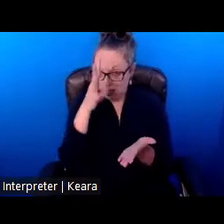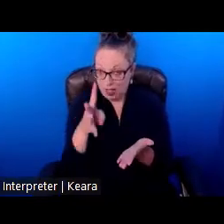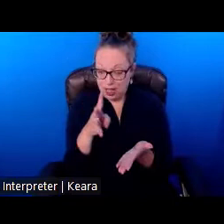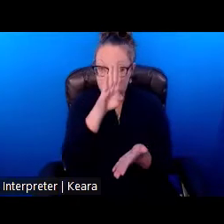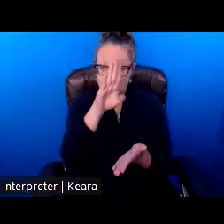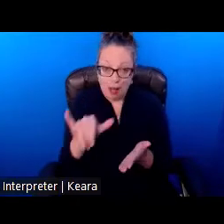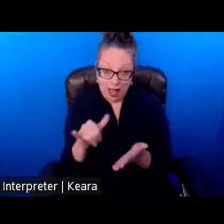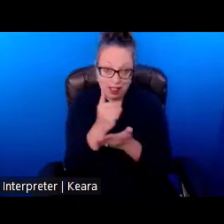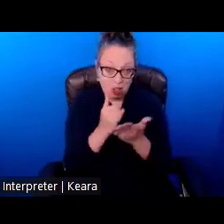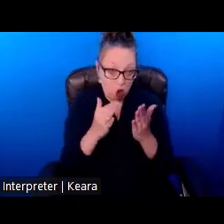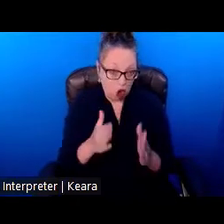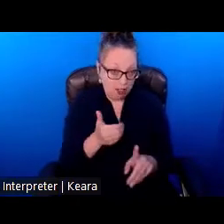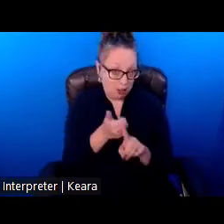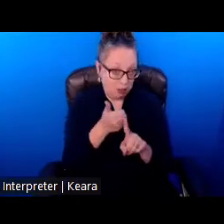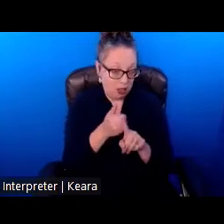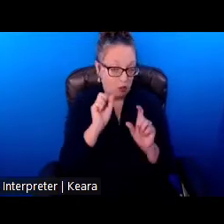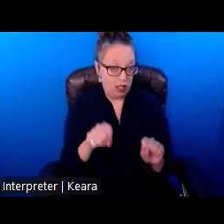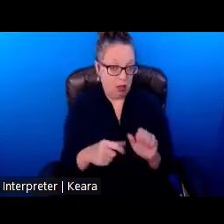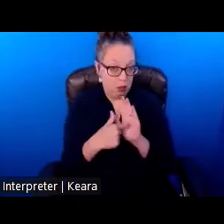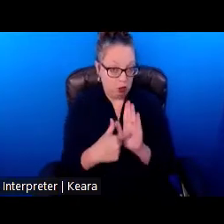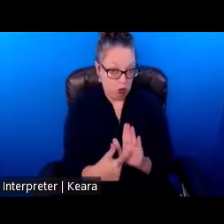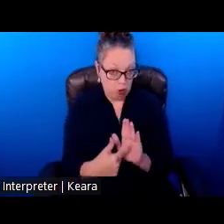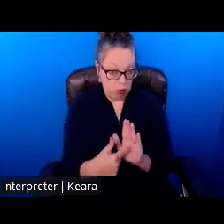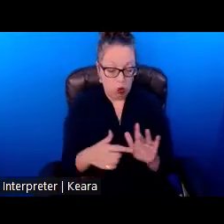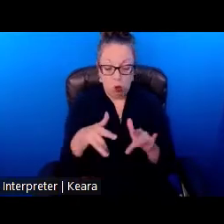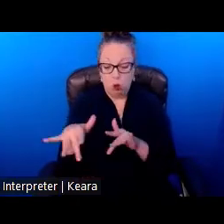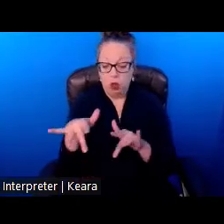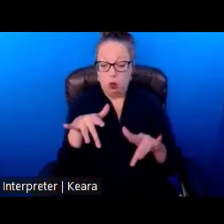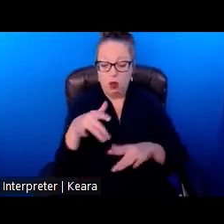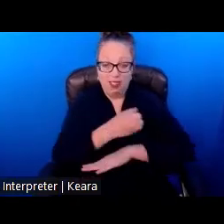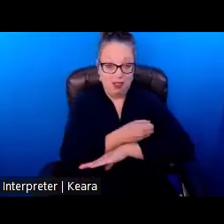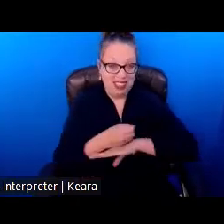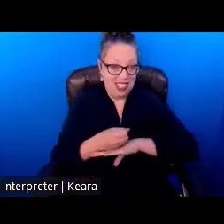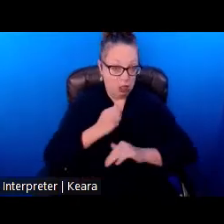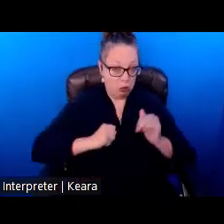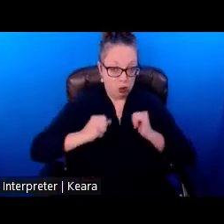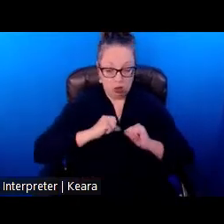Recordings of staged productions are not required. Works performed and recorded in a studio or